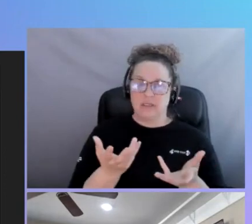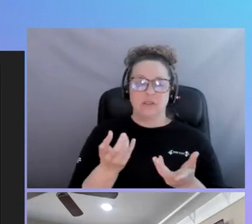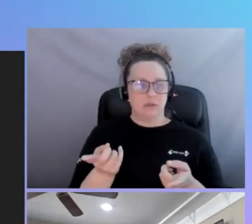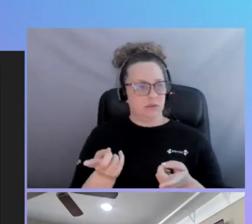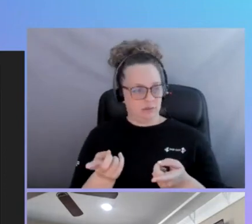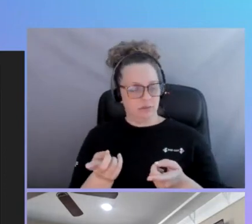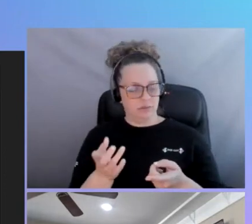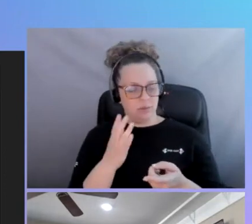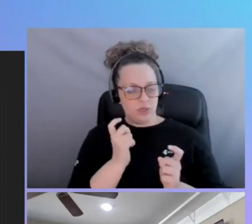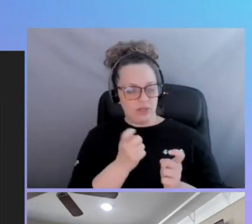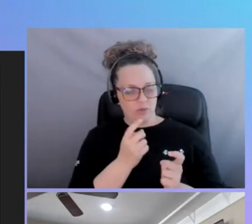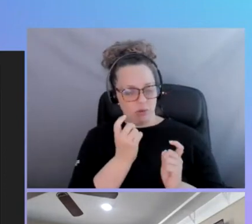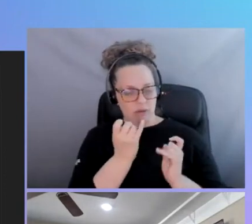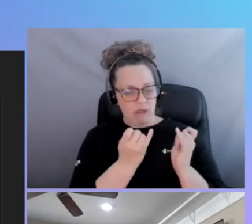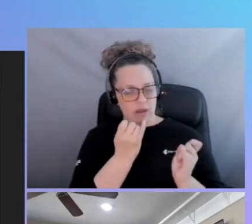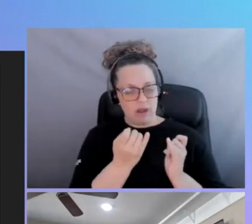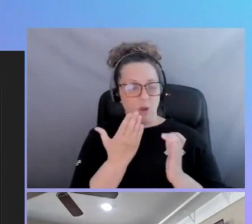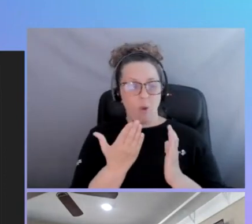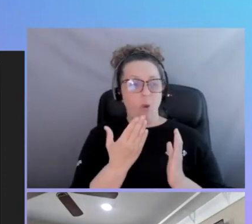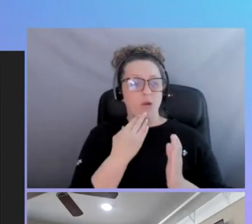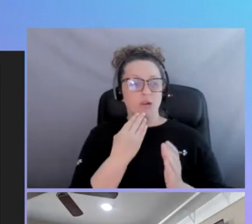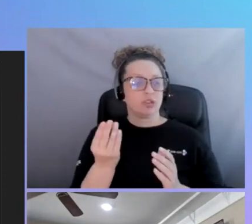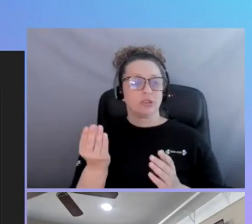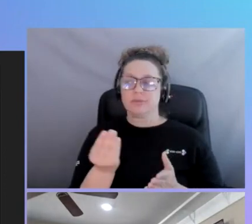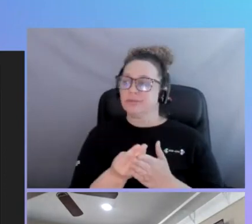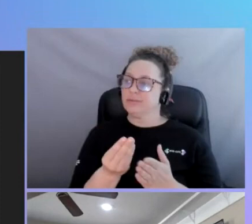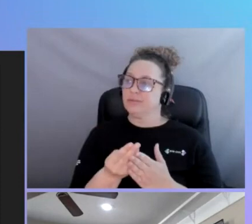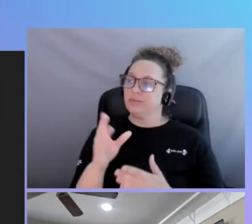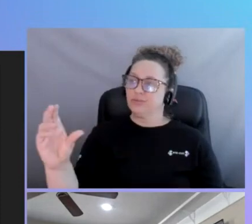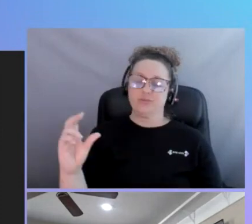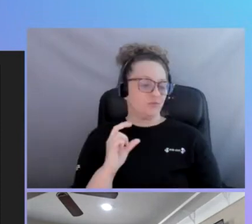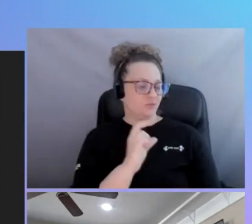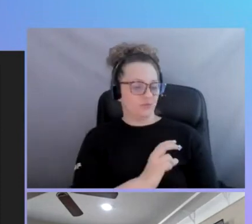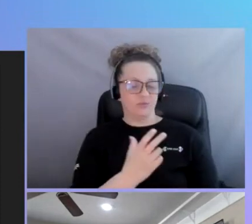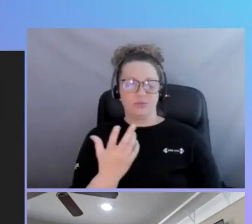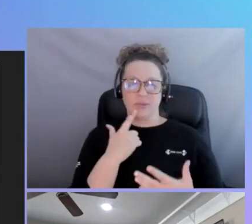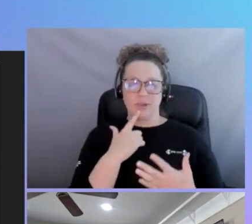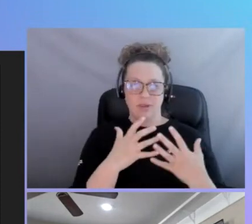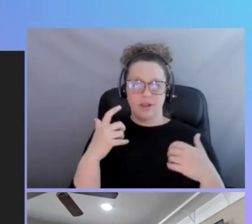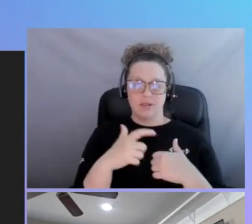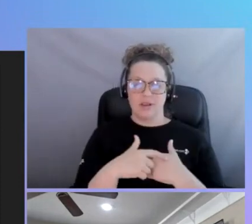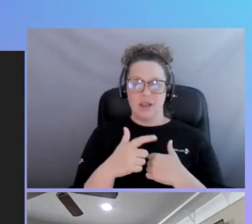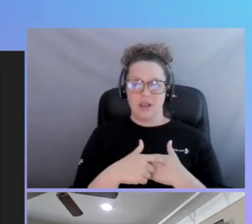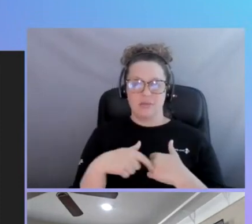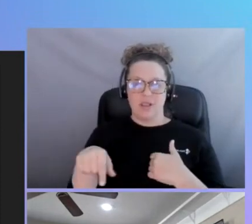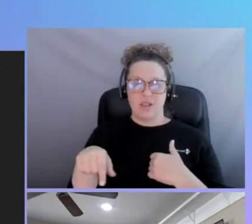where to get the money. They they'll either give you ideas or they may just fund it out of their own budget. Uh, because a